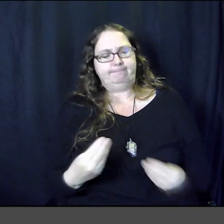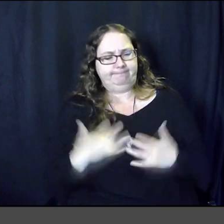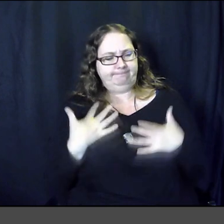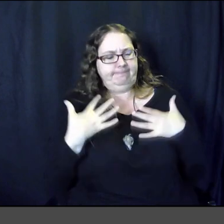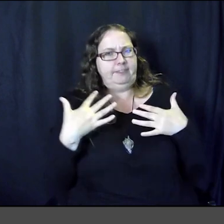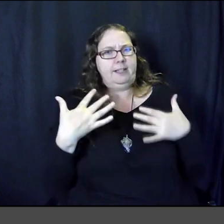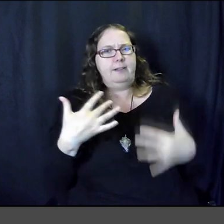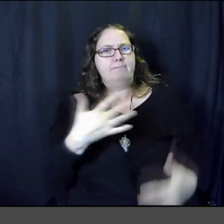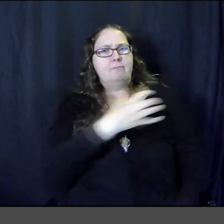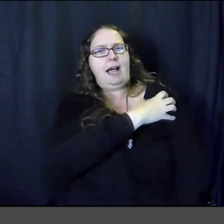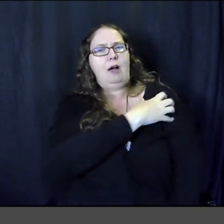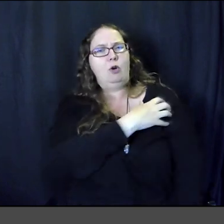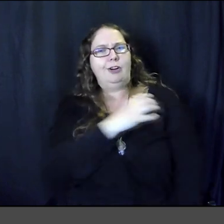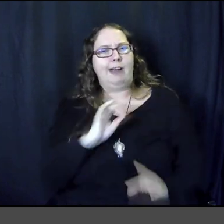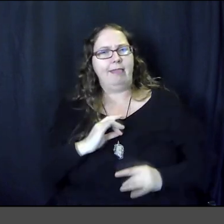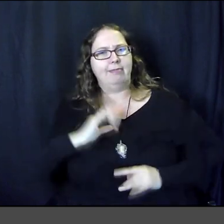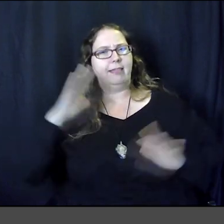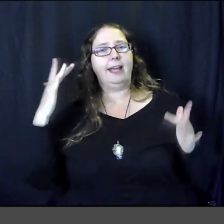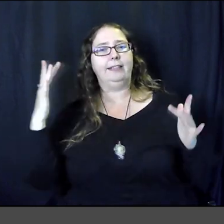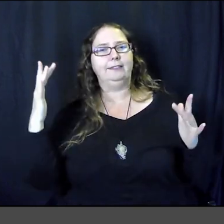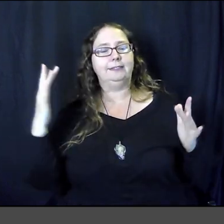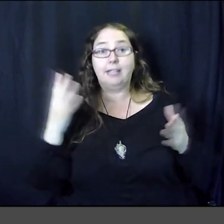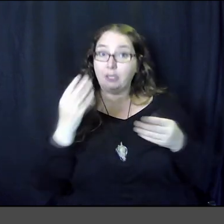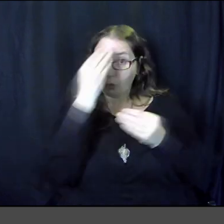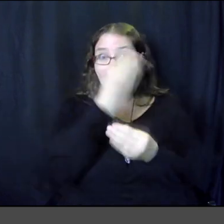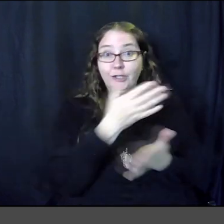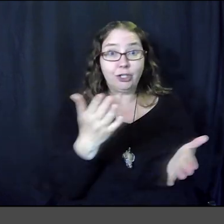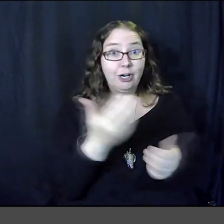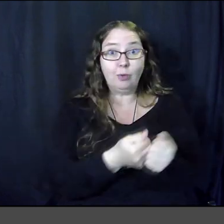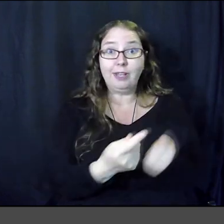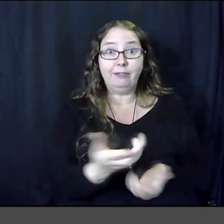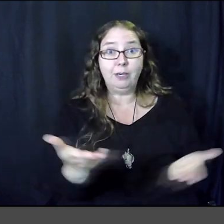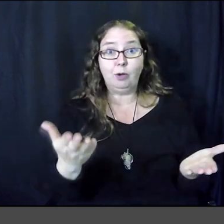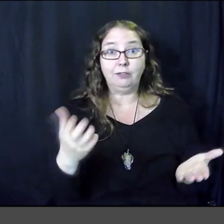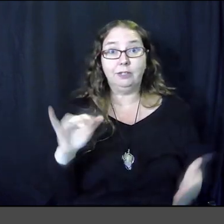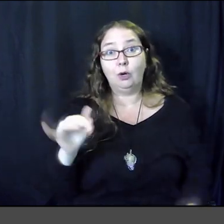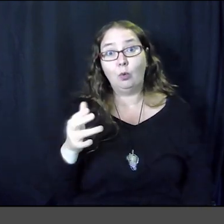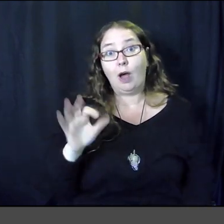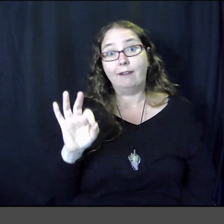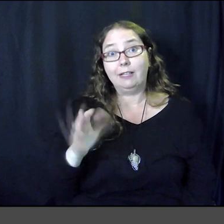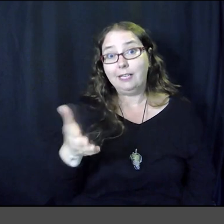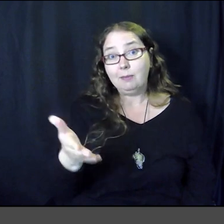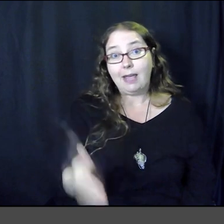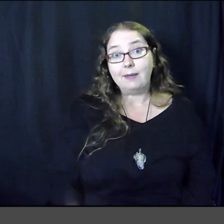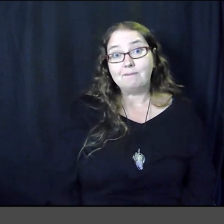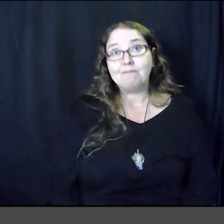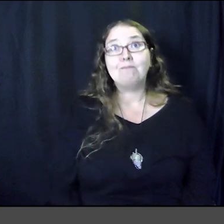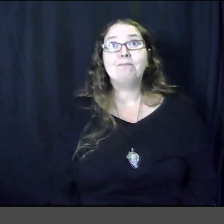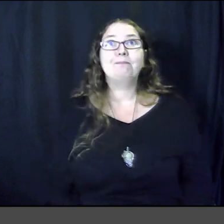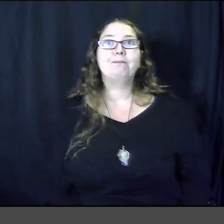JUAN FELIPE IF YOU COULD START. ALL RIGHT, THE POWER IS IN YOU.